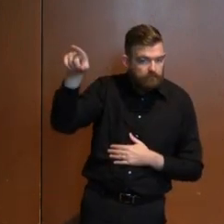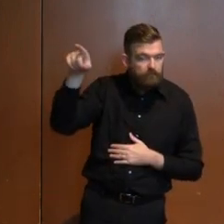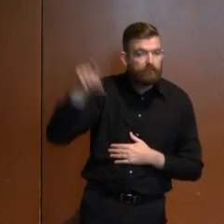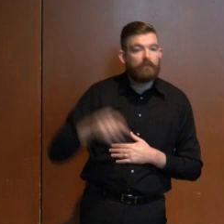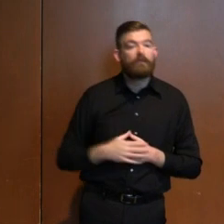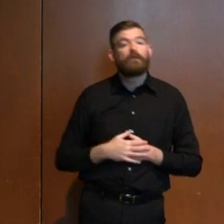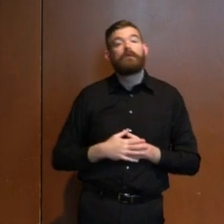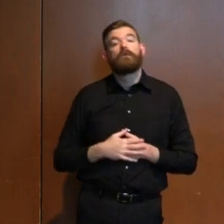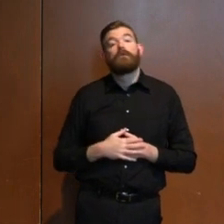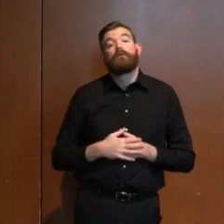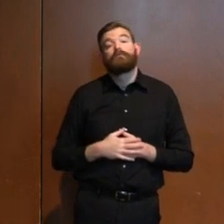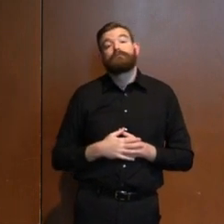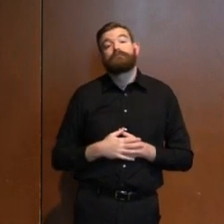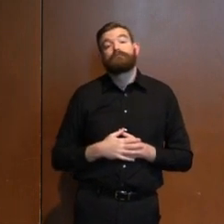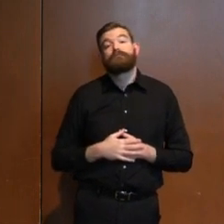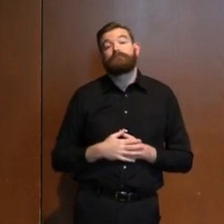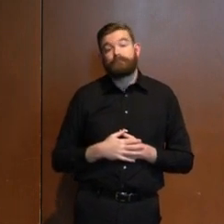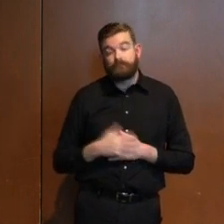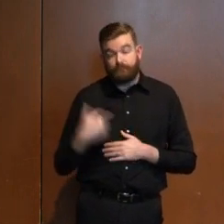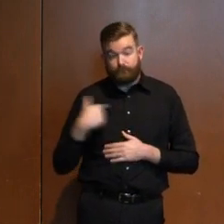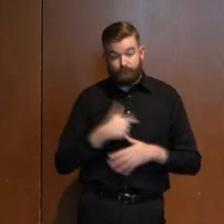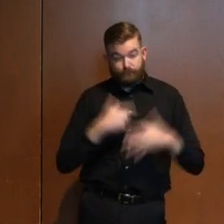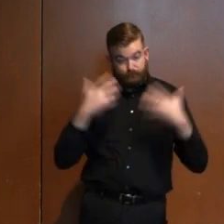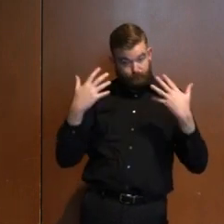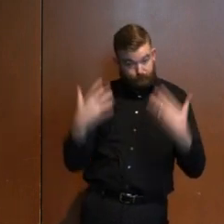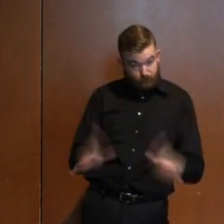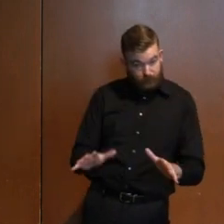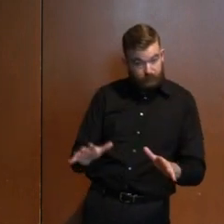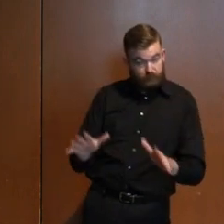I ALSO REMINDED THE VICE PRESIDENT AND HE AGAIN